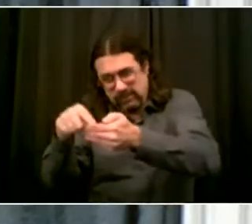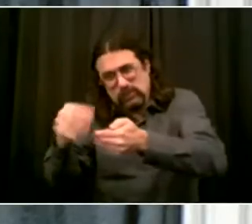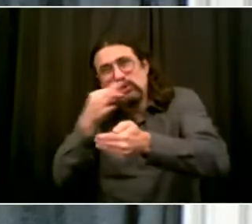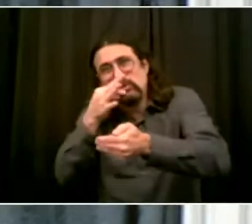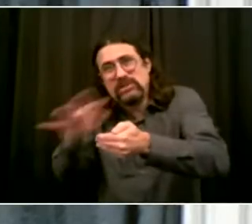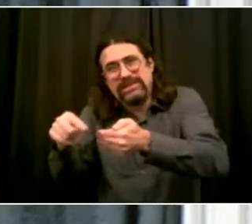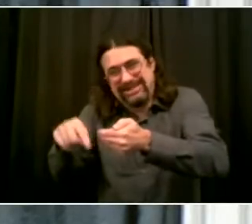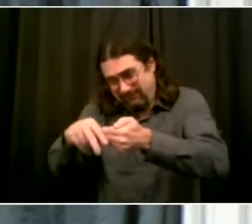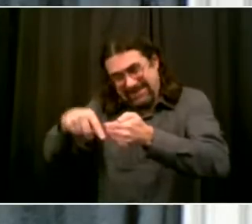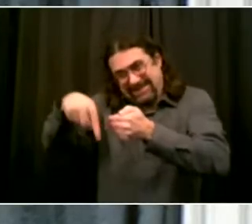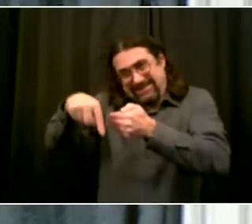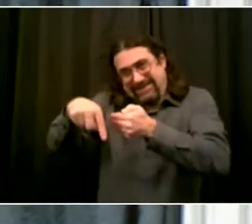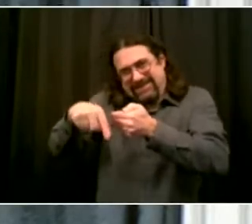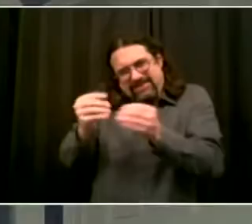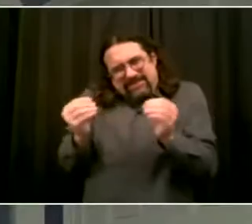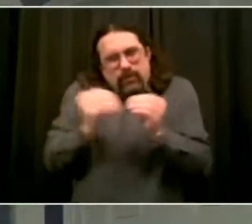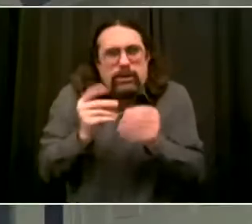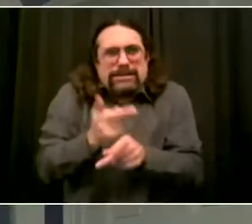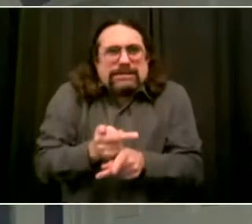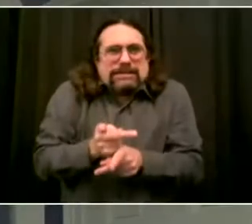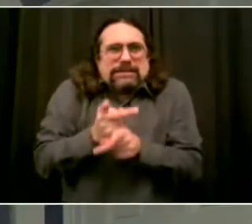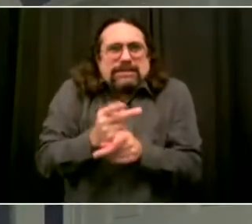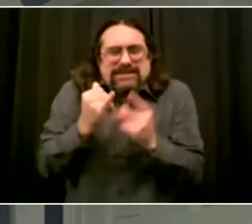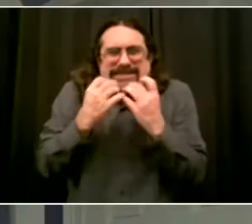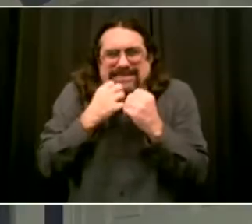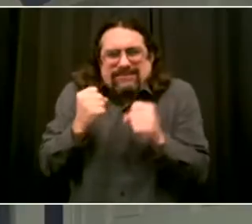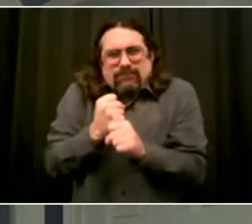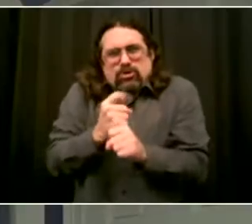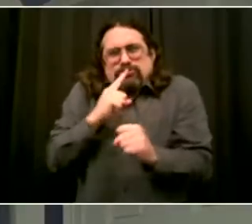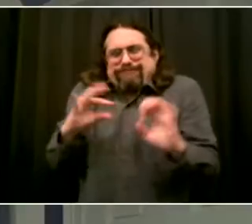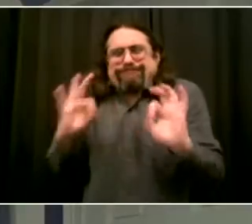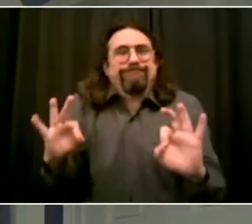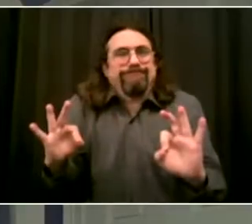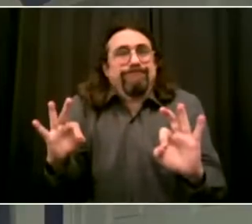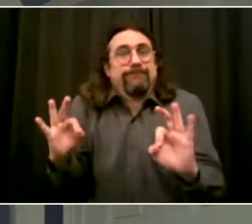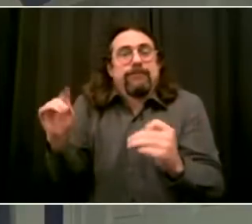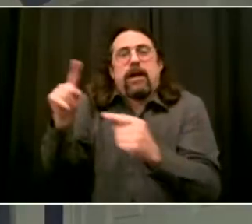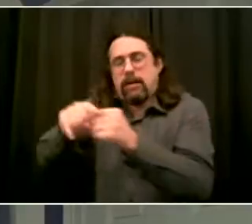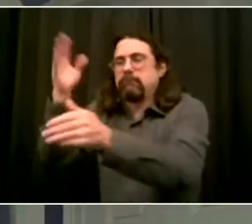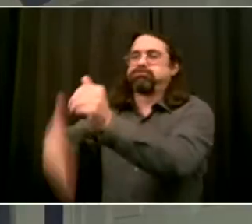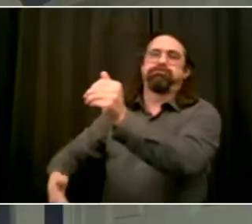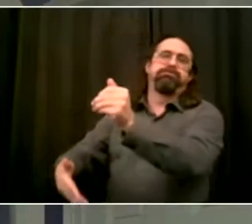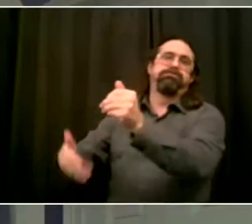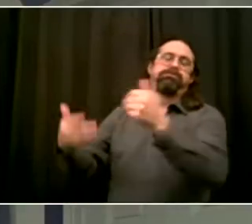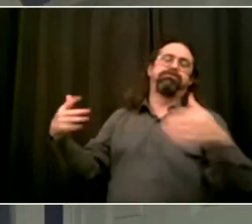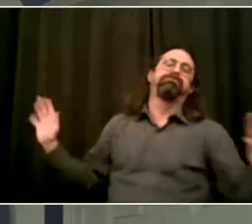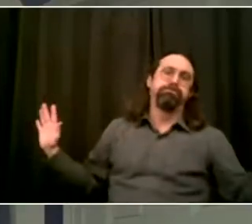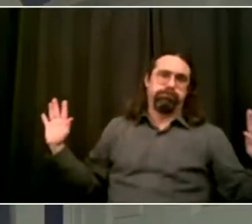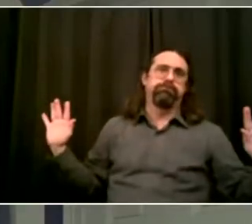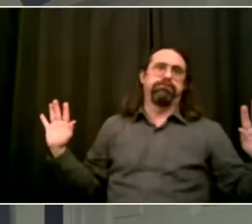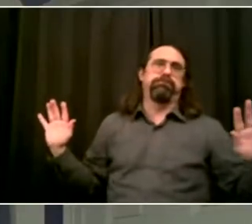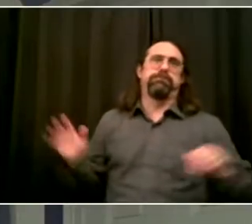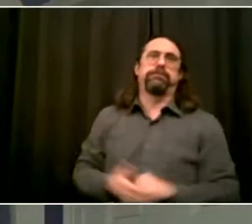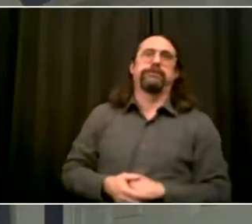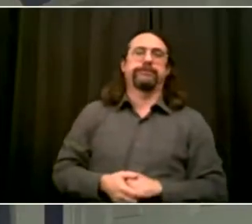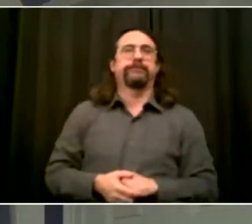NOW IS THE TIME TO ACTUALLY REDOUBLE OUR EFFORTS AND MAKE SURE THAT WE E DO EVERYTHING WE CAN TO PREVENT AS MUCH SUFUFFERING ASAS POSSIBLE BEFOFOE R WE ARE ENTERING